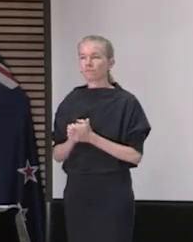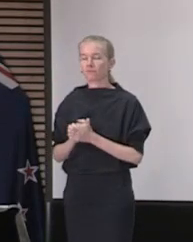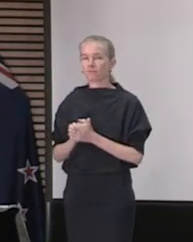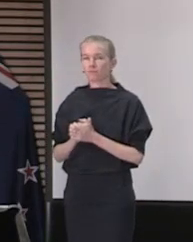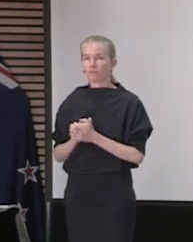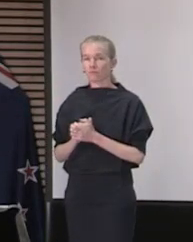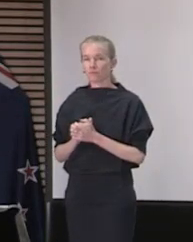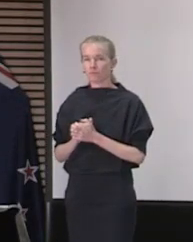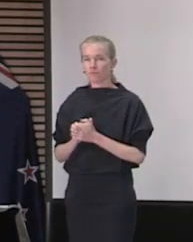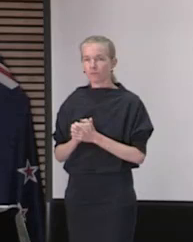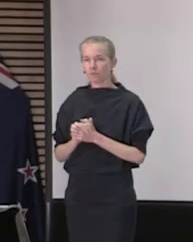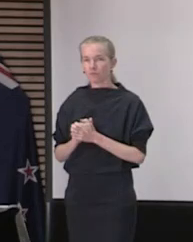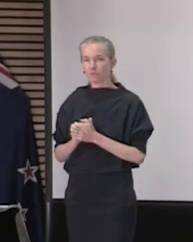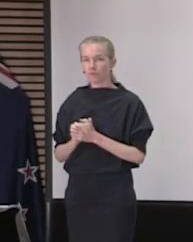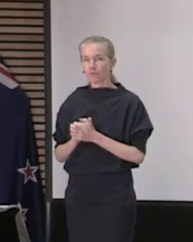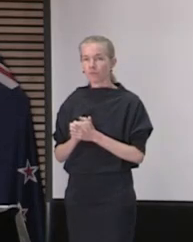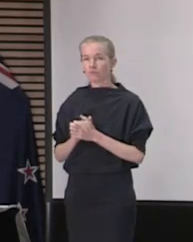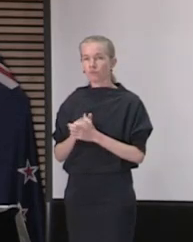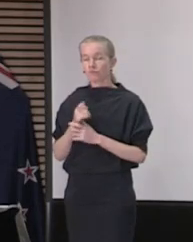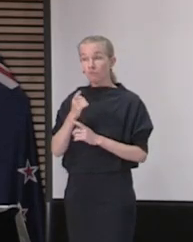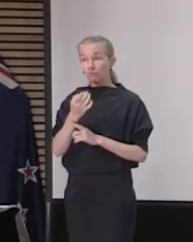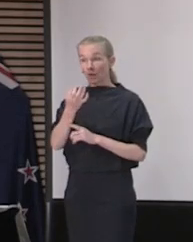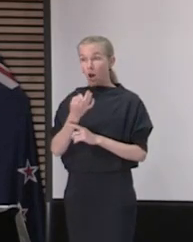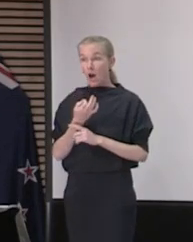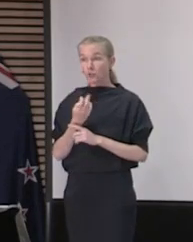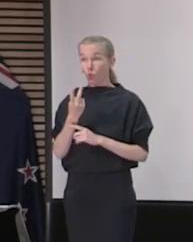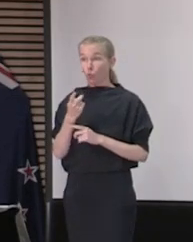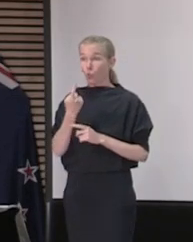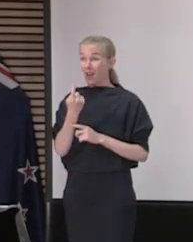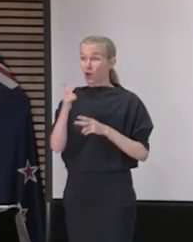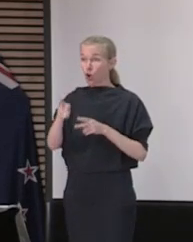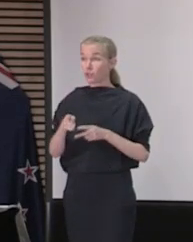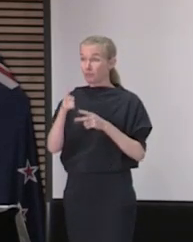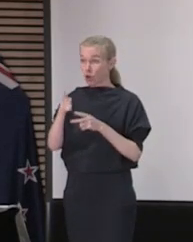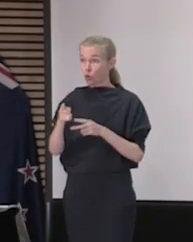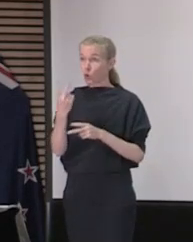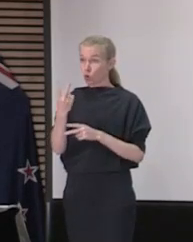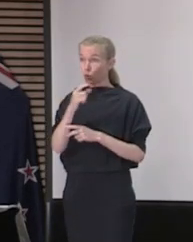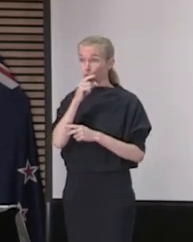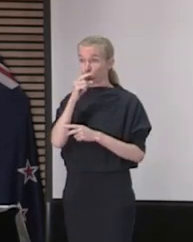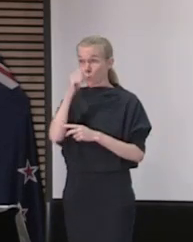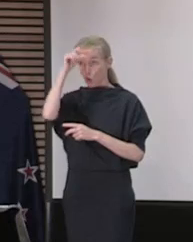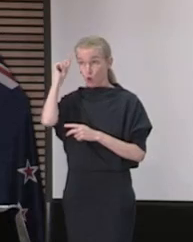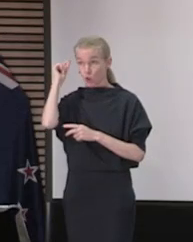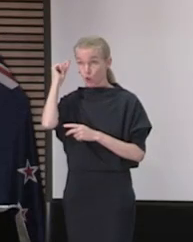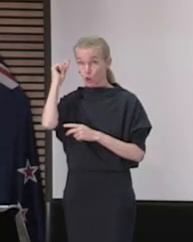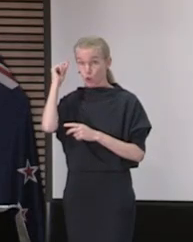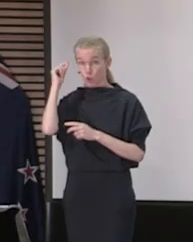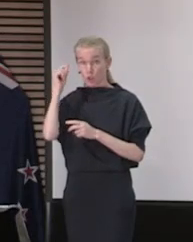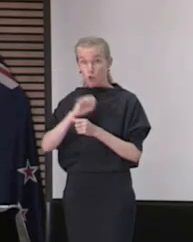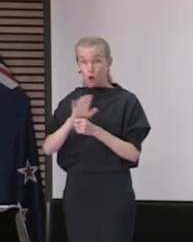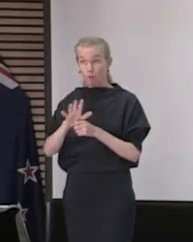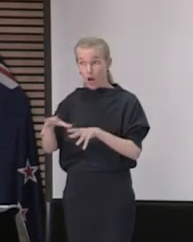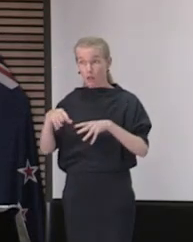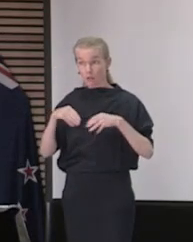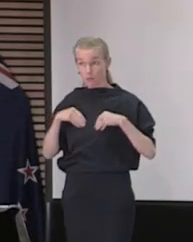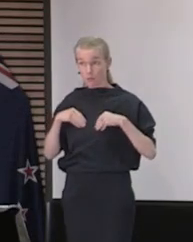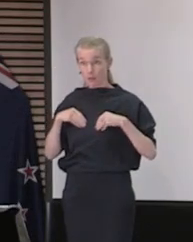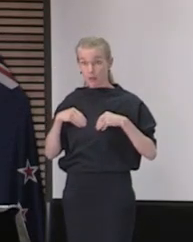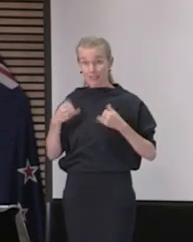Why aren't youcalling for mandatory use ofmasks for all hospital staffand the public right